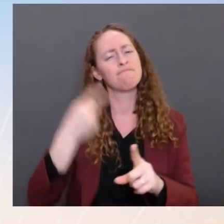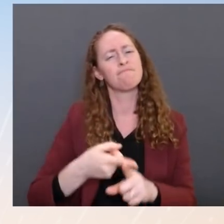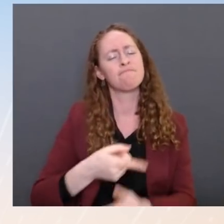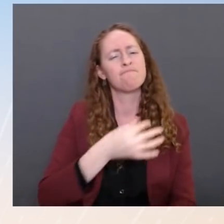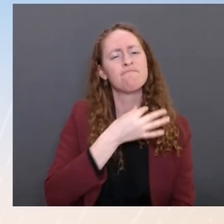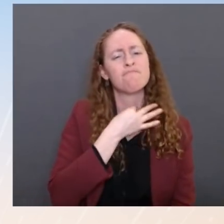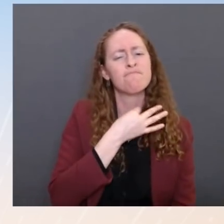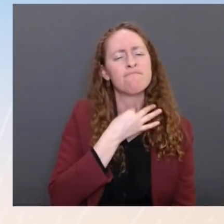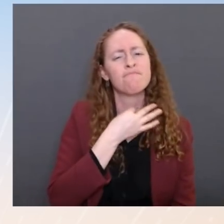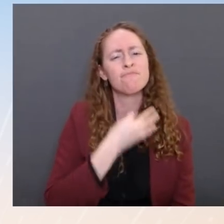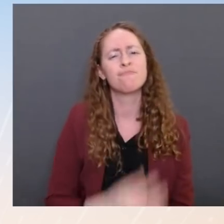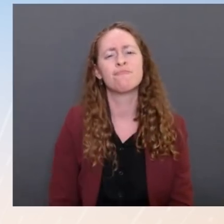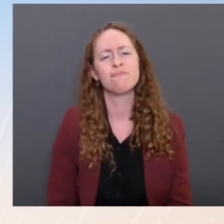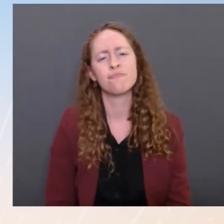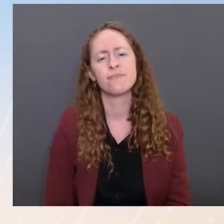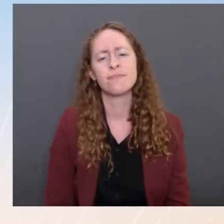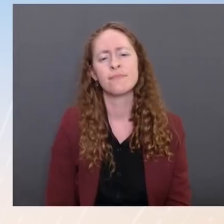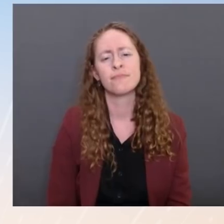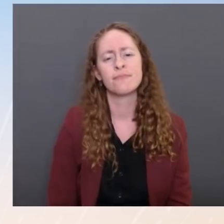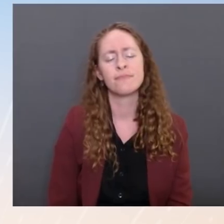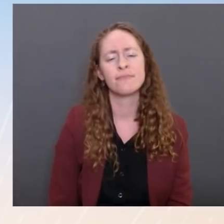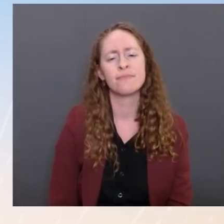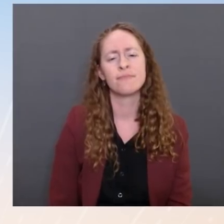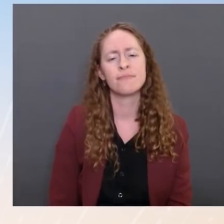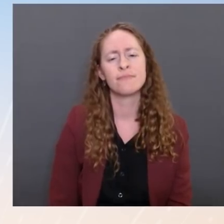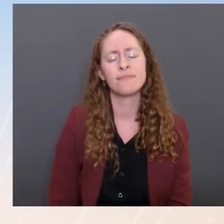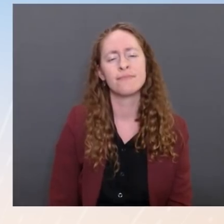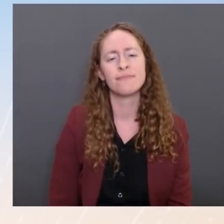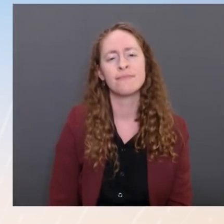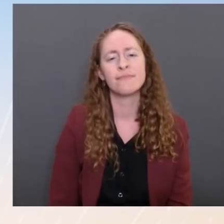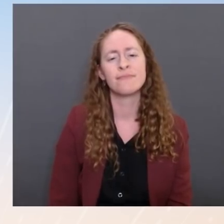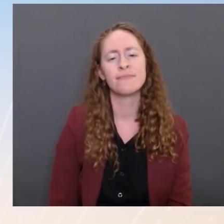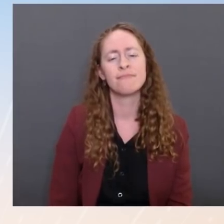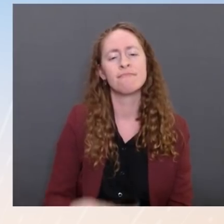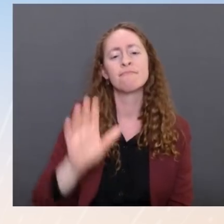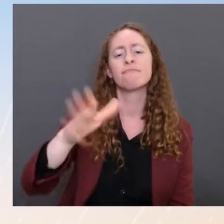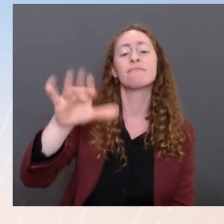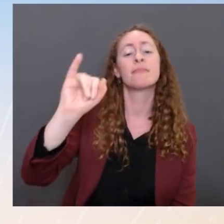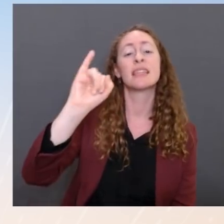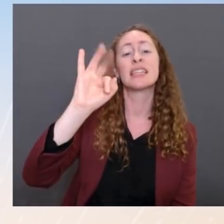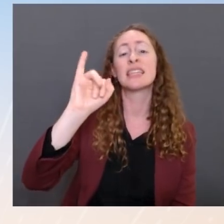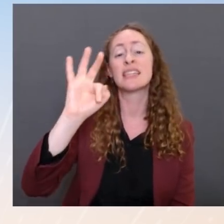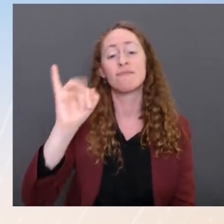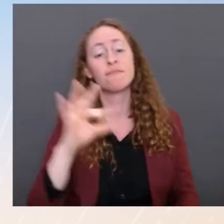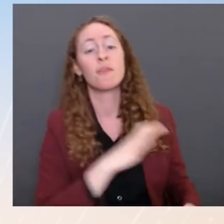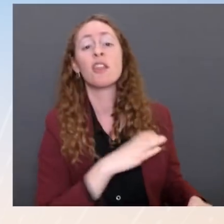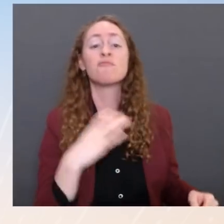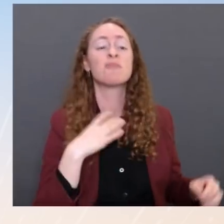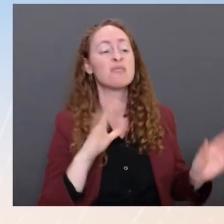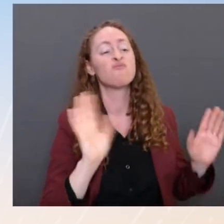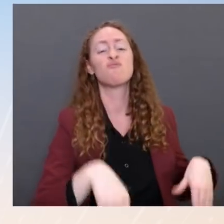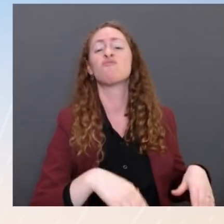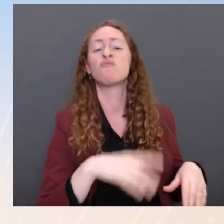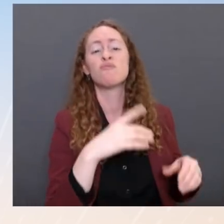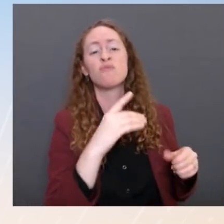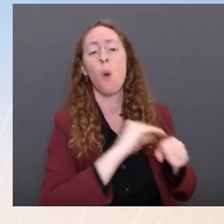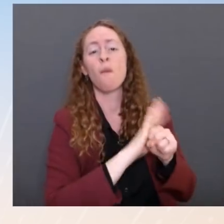if COVID relief isn't passed now -- over the course of the fall and winter waves expected? Ms. Psaki: There's a range of studies that are ongoing.